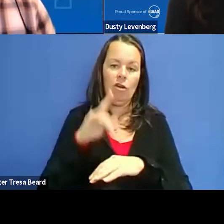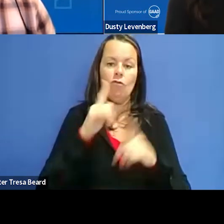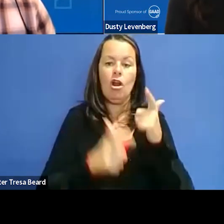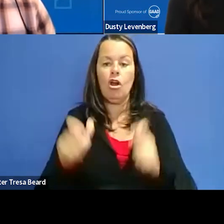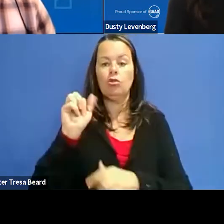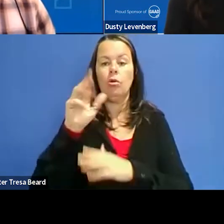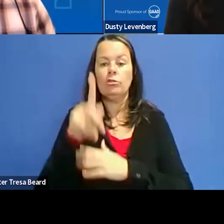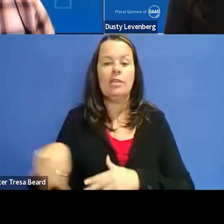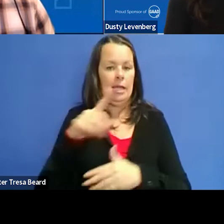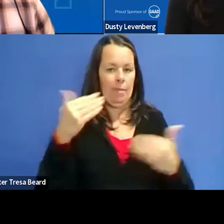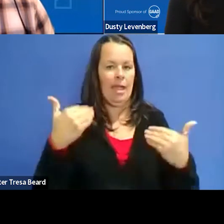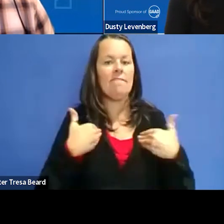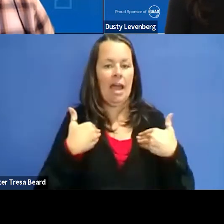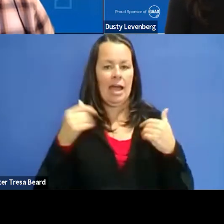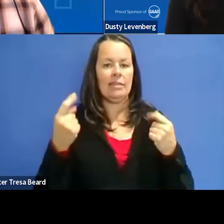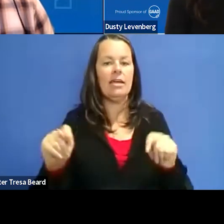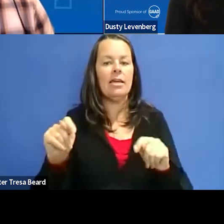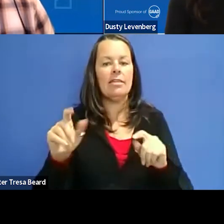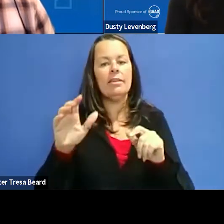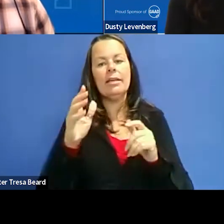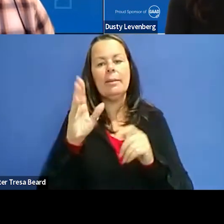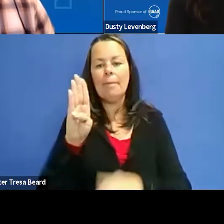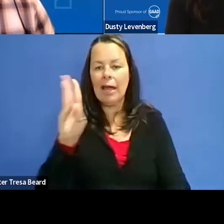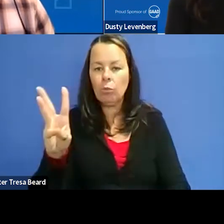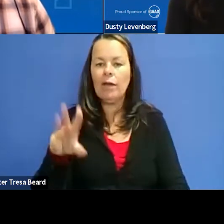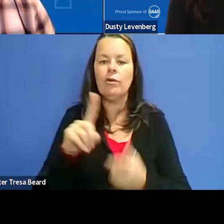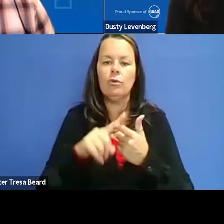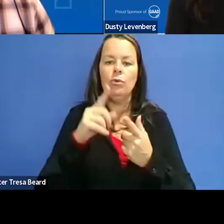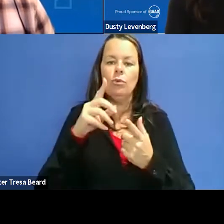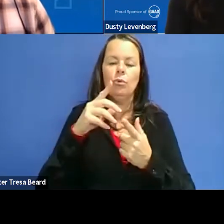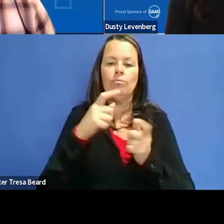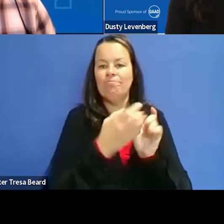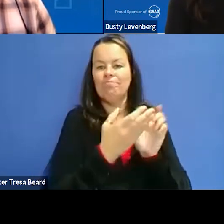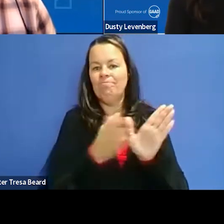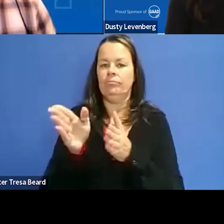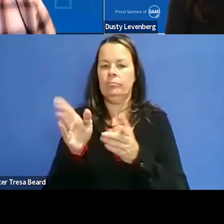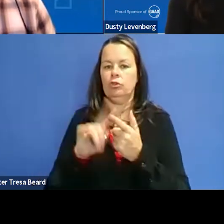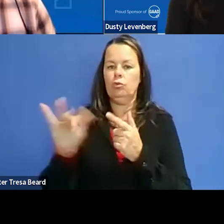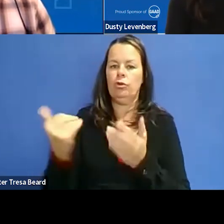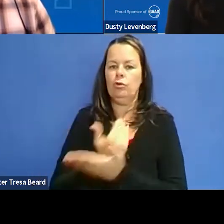guidelines into consideration, but smaller organizations or development teams, they might have to do a completely refactor.